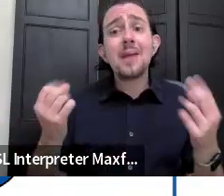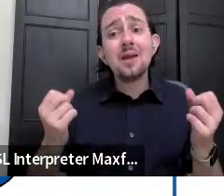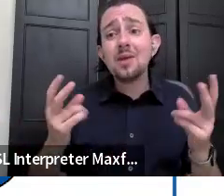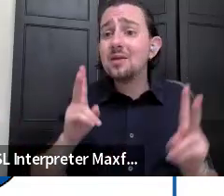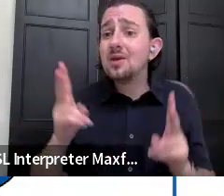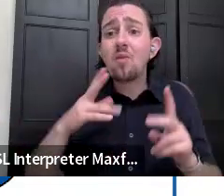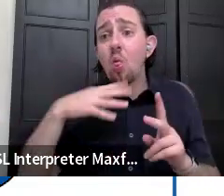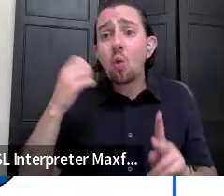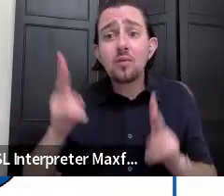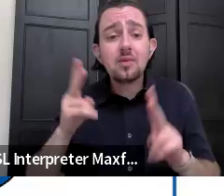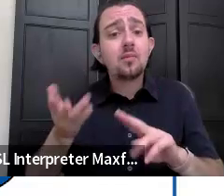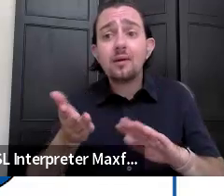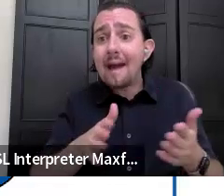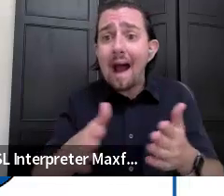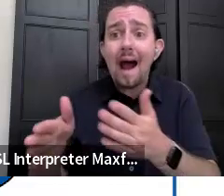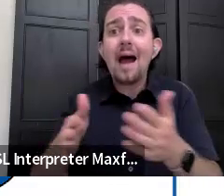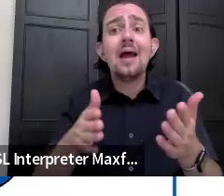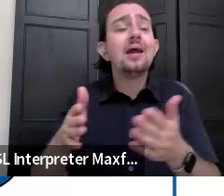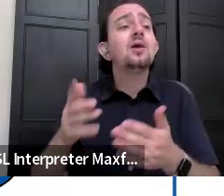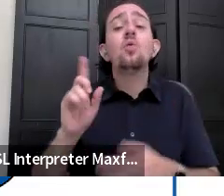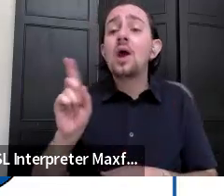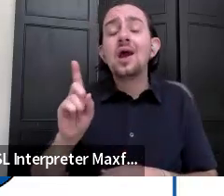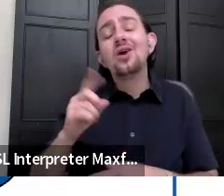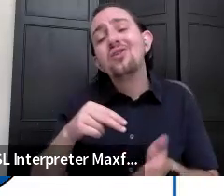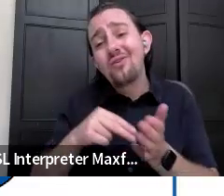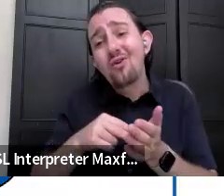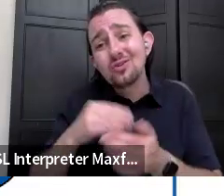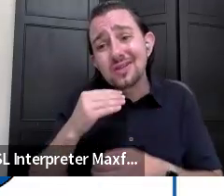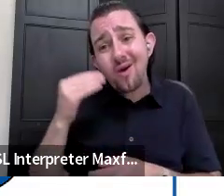actually died in nursing homes. Because it spread like wildfire.